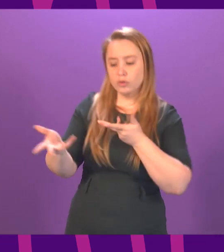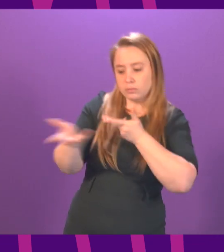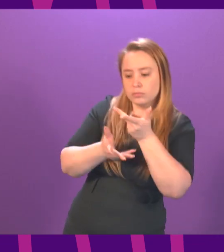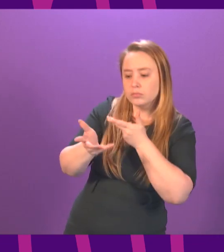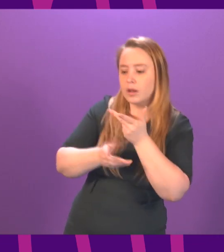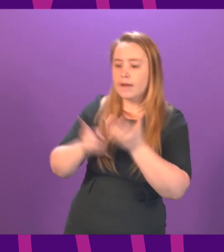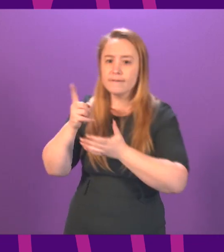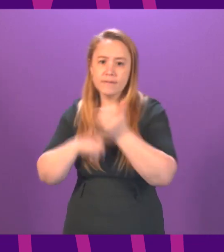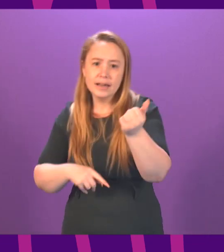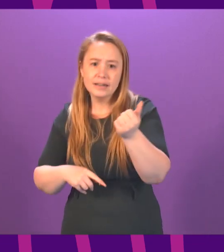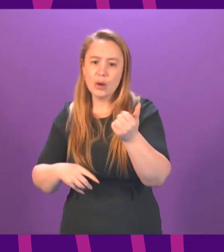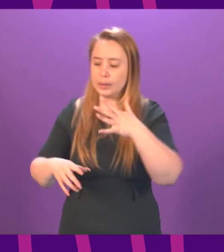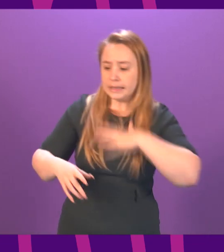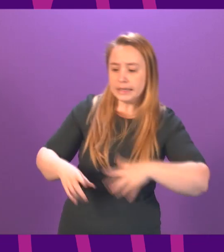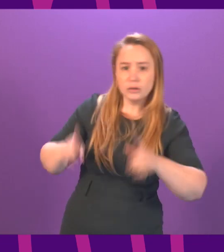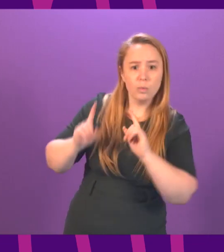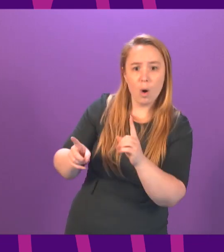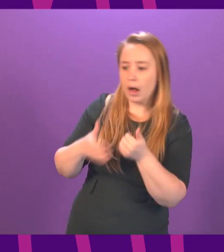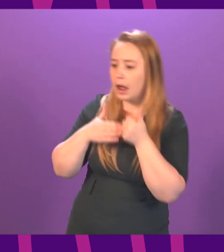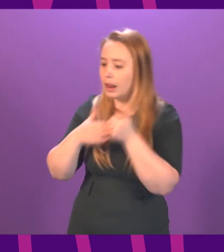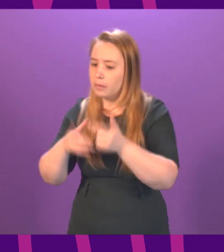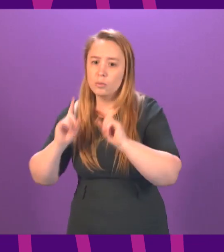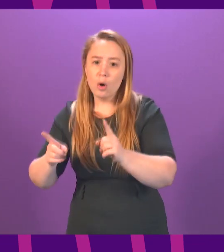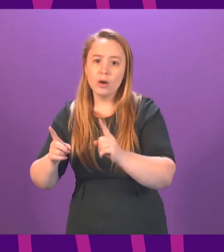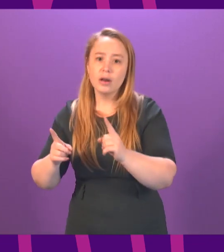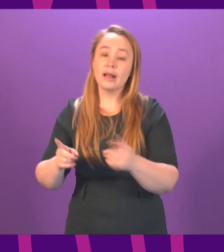whether they have particular needs. We have given councils additional resources so that